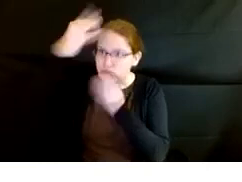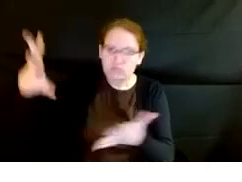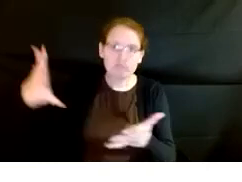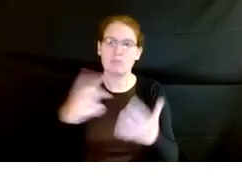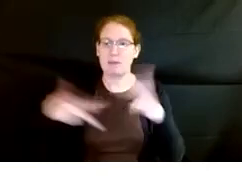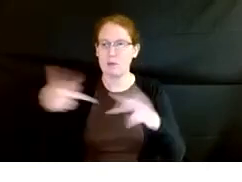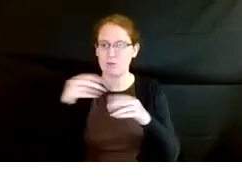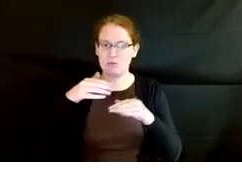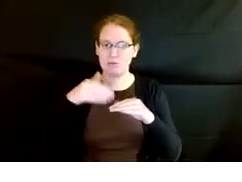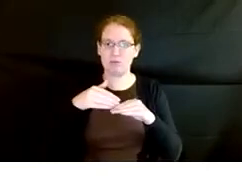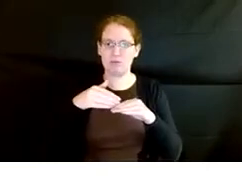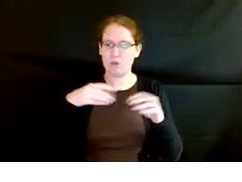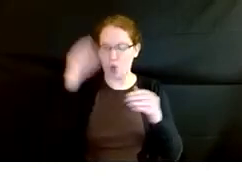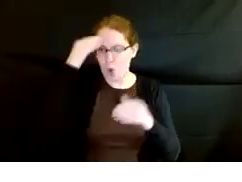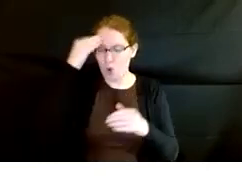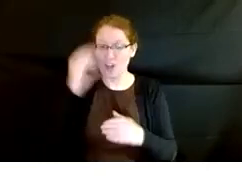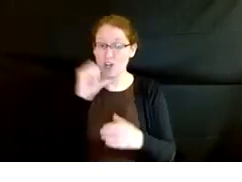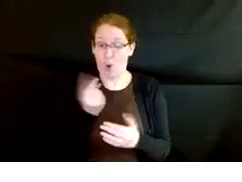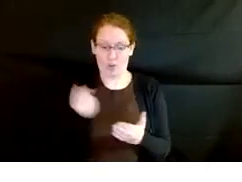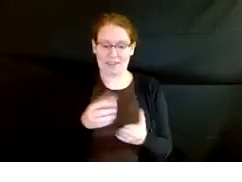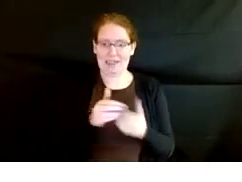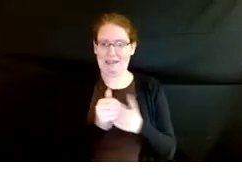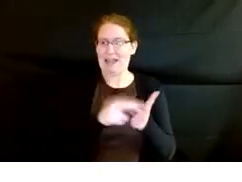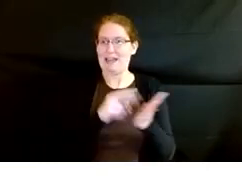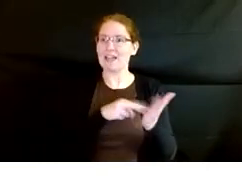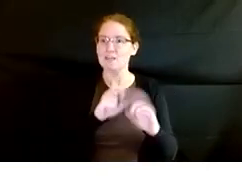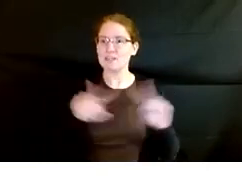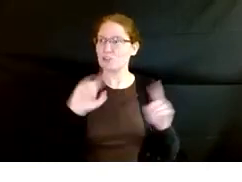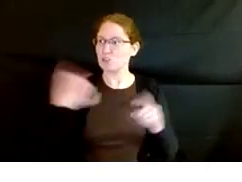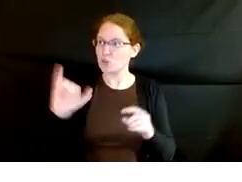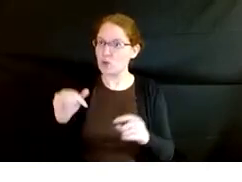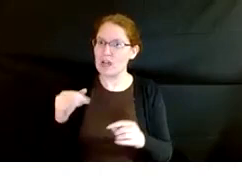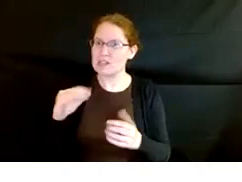the context of these guidelines but just generally on hey, how do you get the person the care they